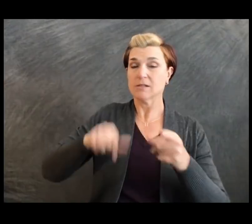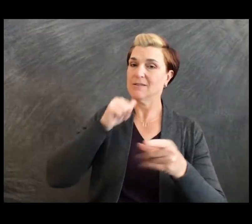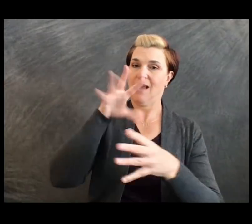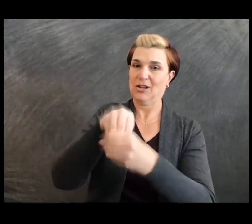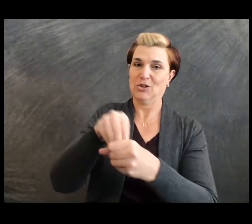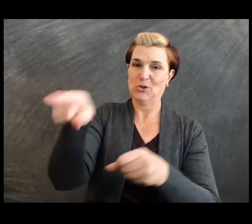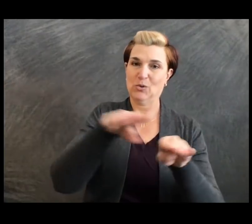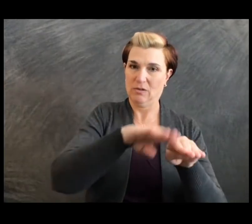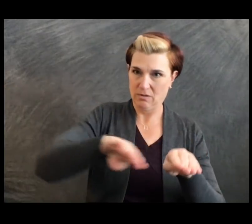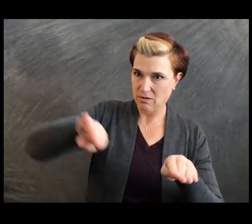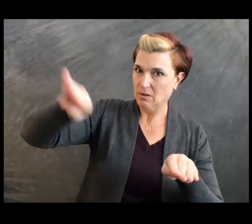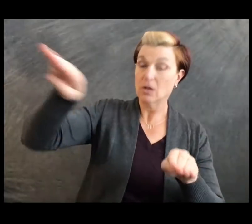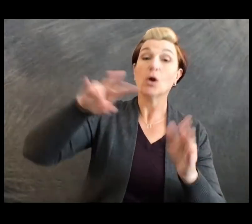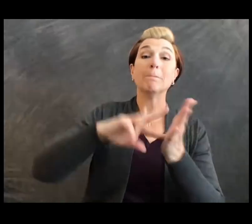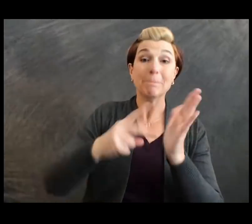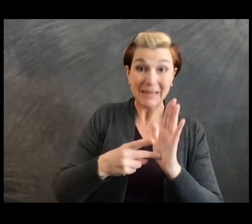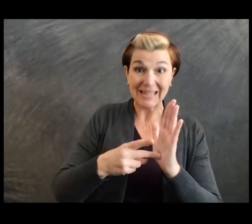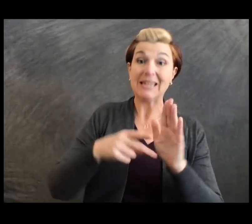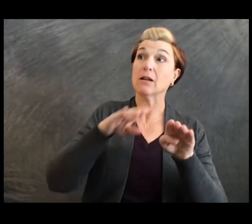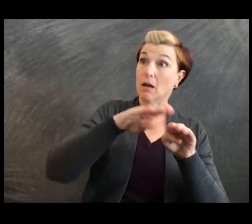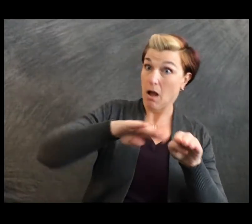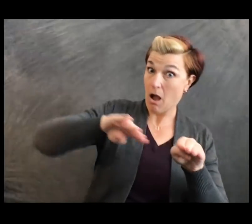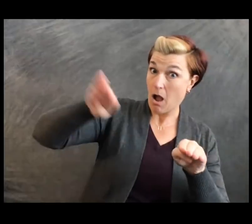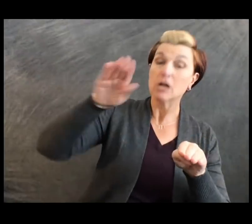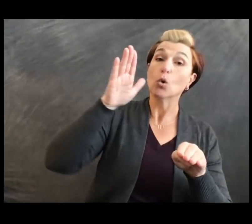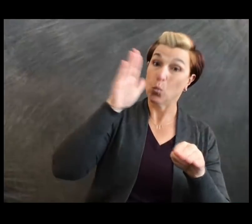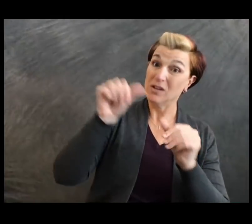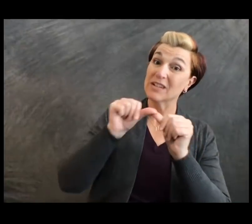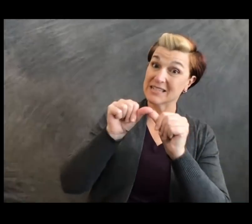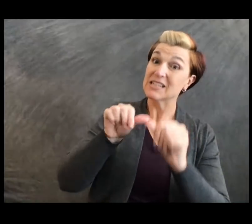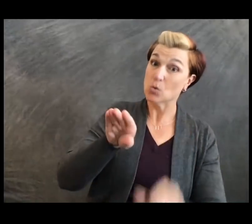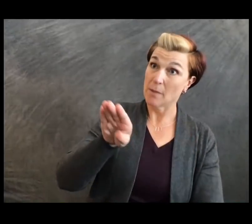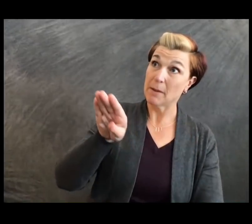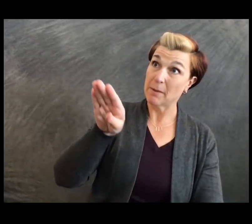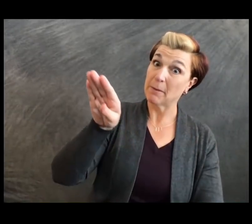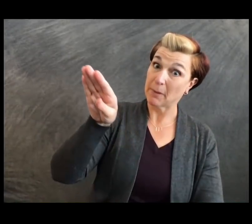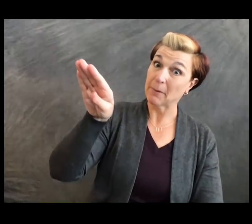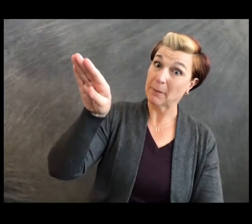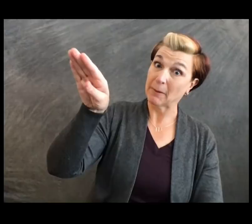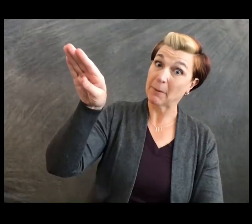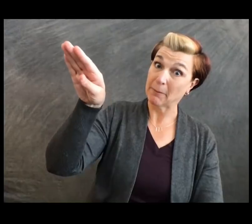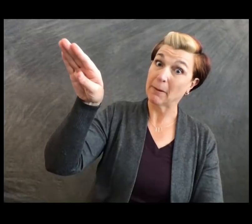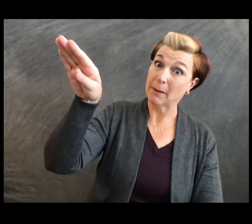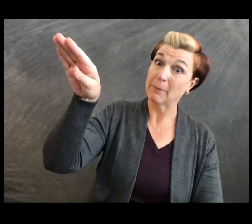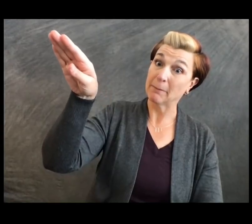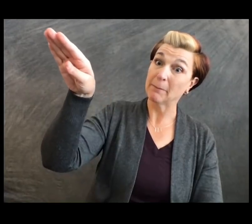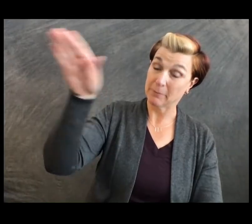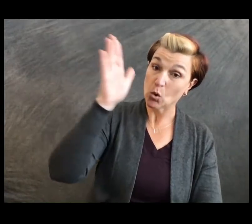dramatically over the next period of time so again this is utilizing all the